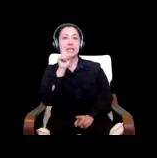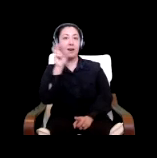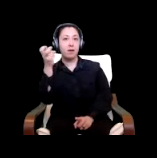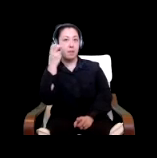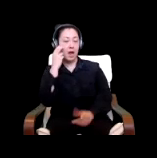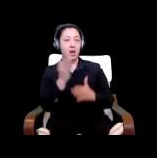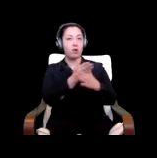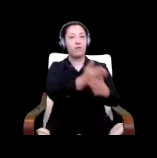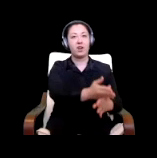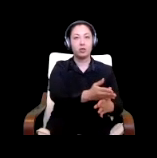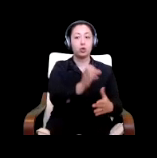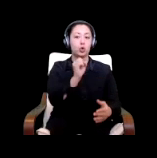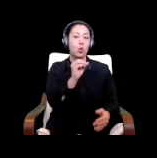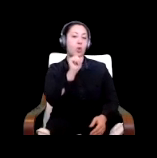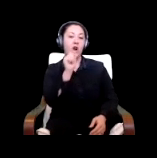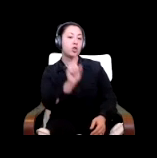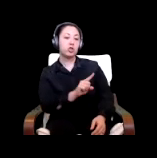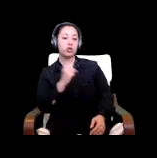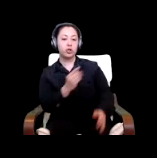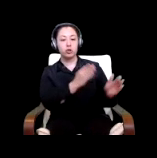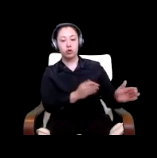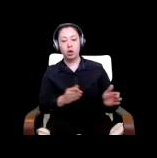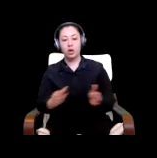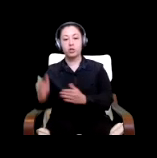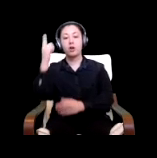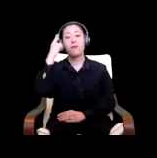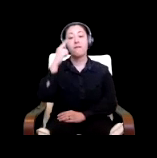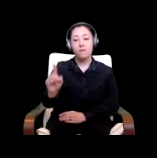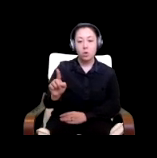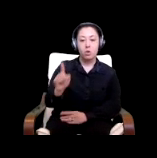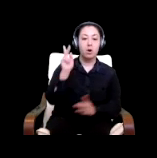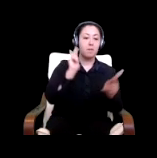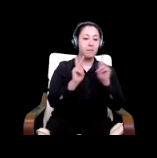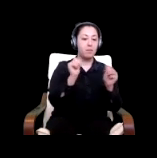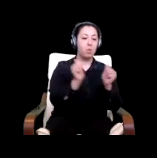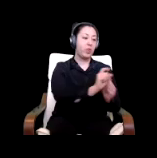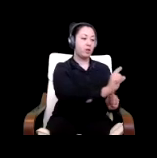not just using strategies that have been used for students with just vision for just hearing